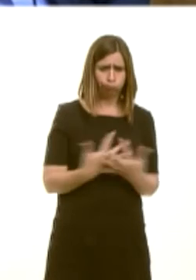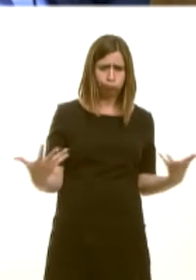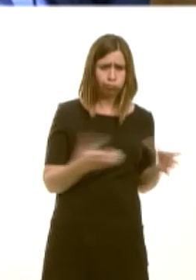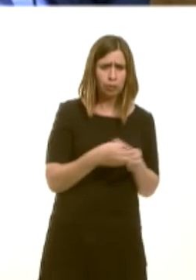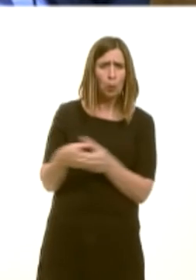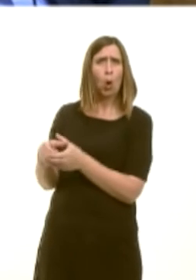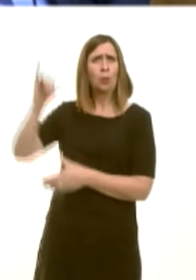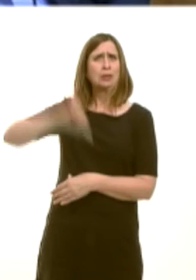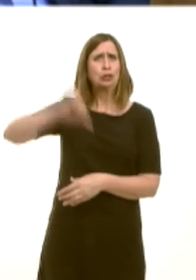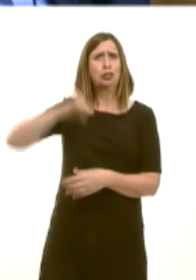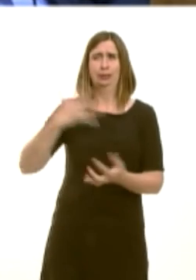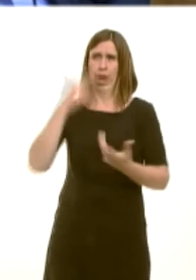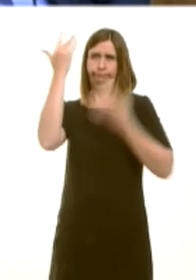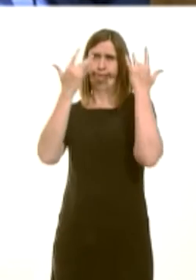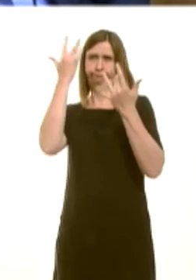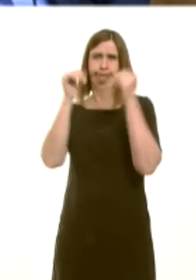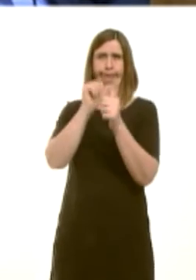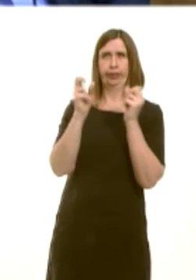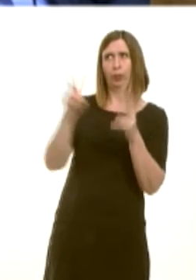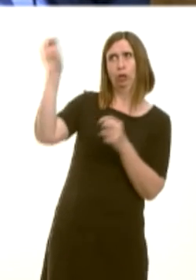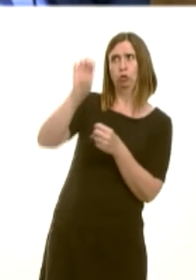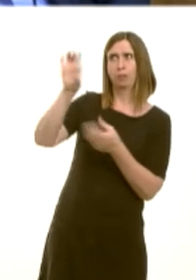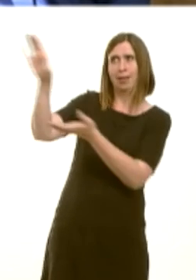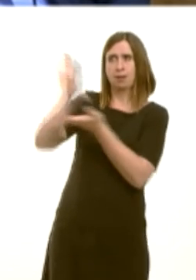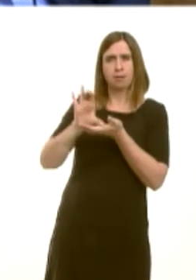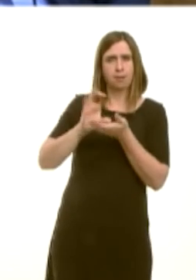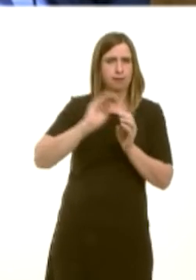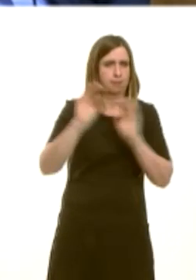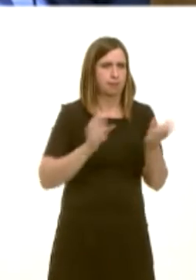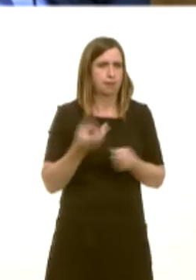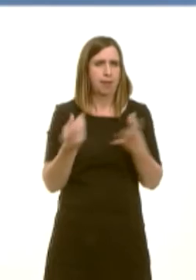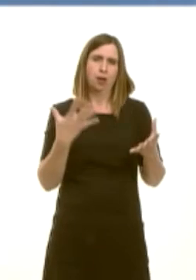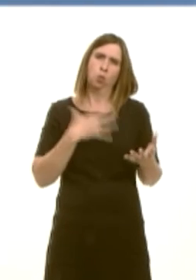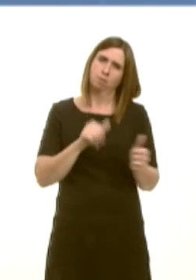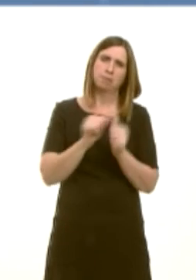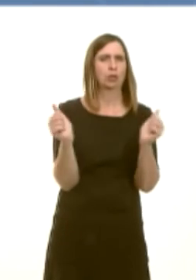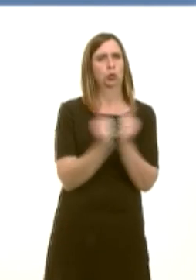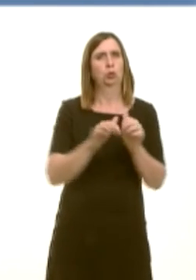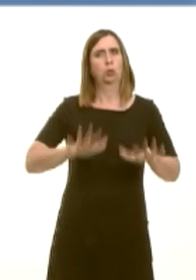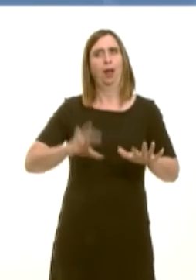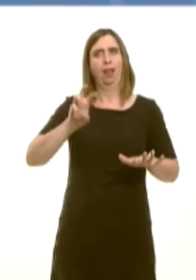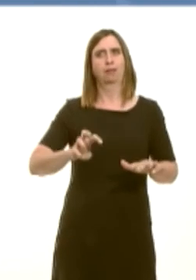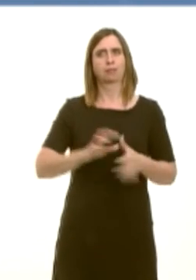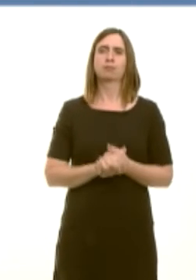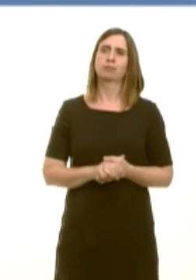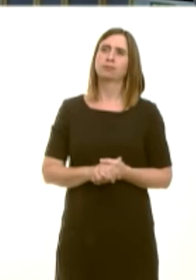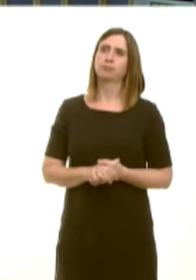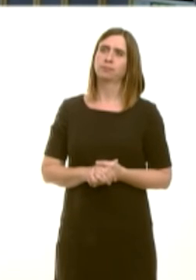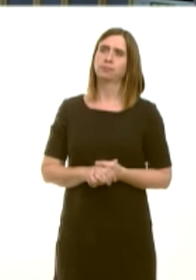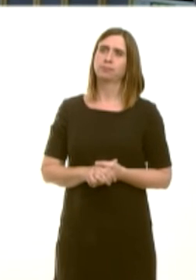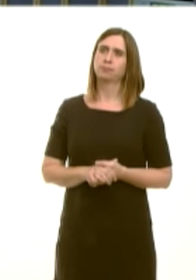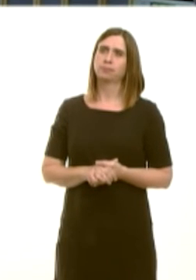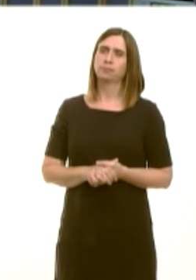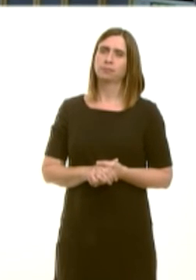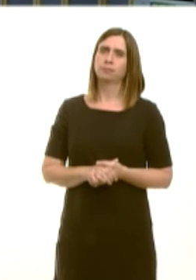of how we consider how European funding is best utilised for the benefit of the people